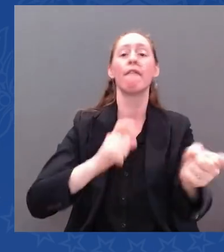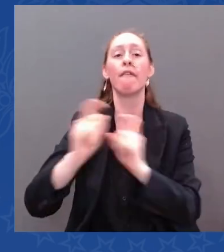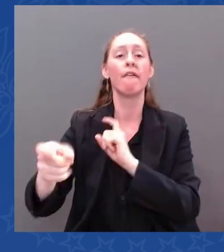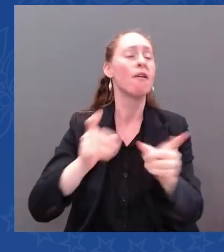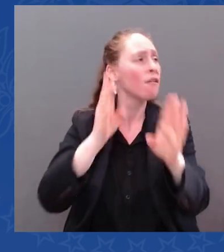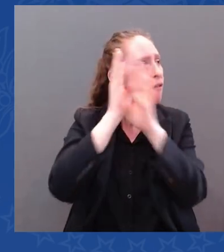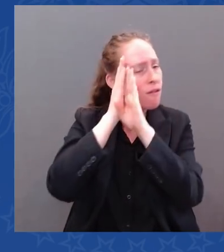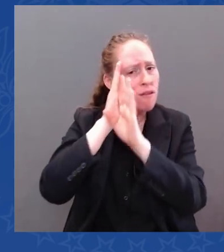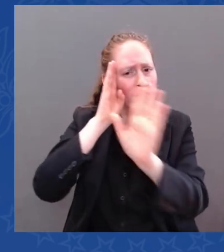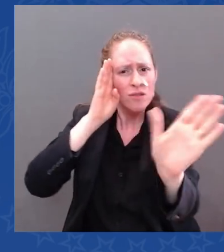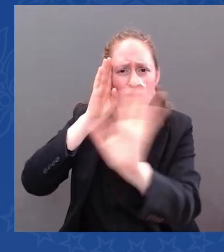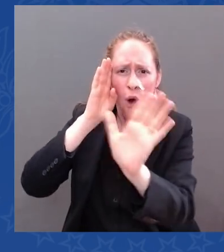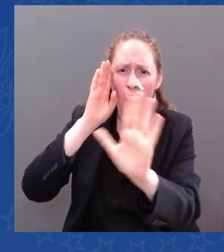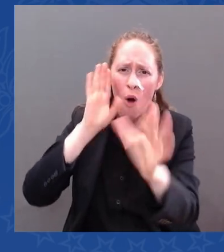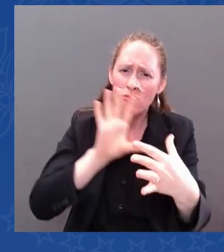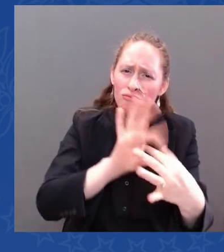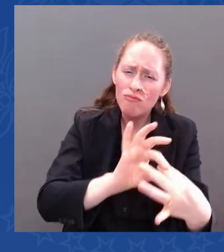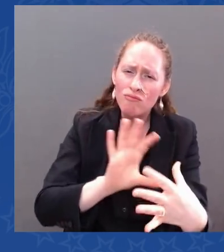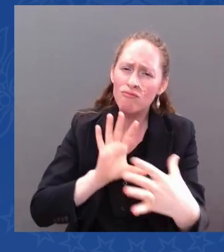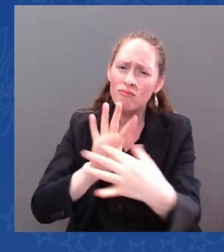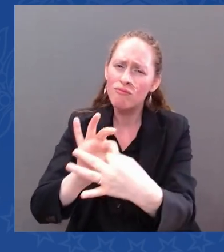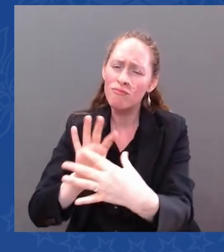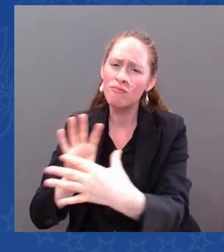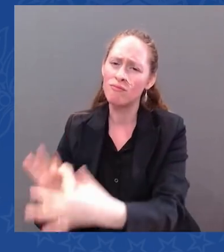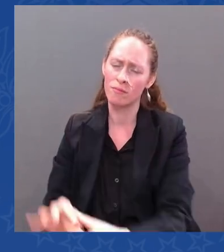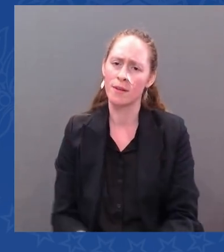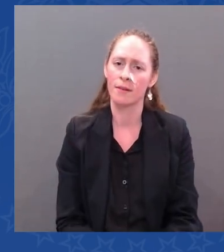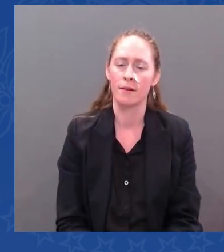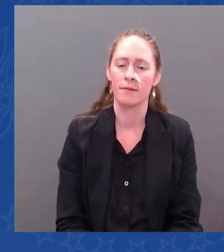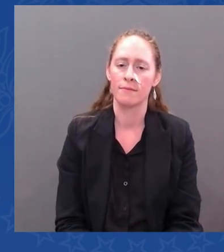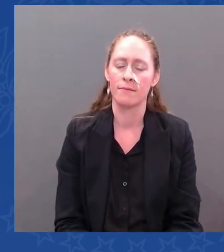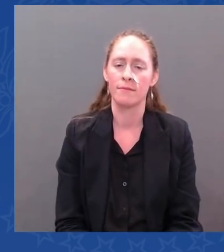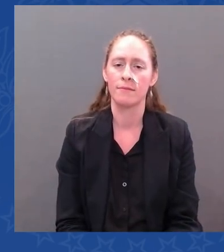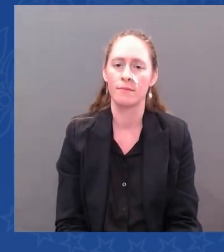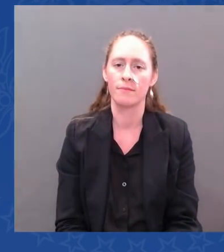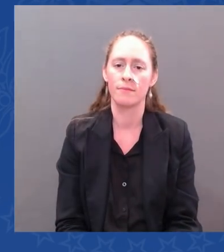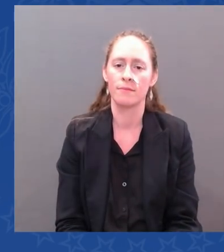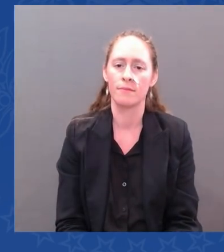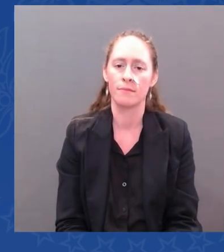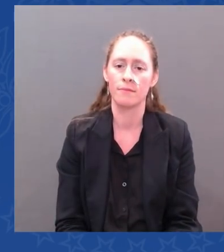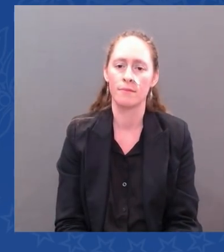This was your view about how to run strong, profitable companies over the long term.